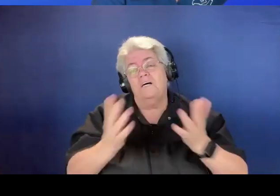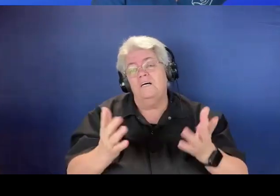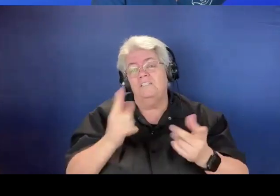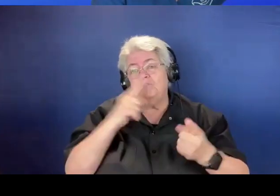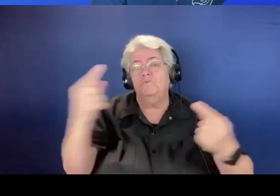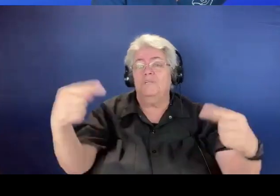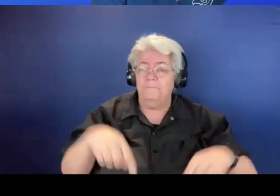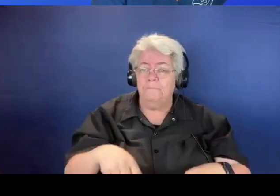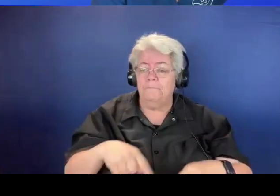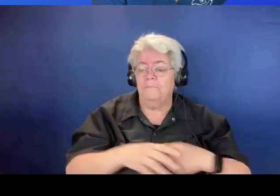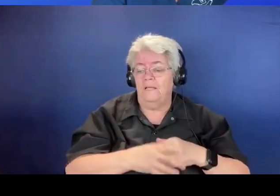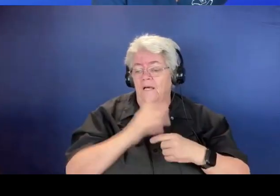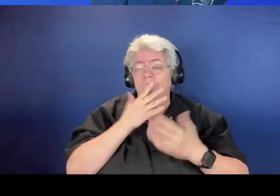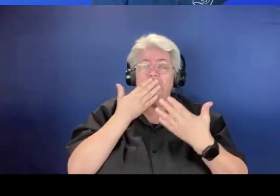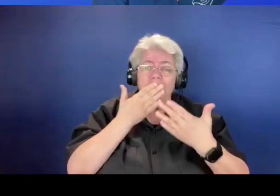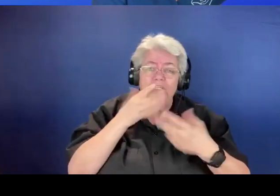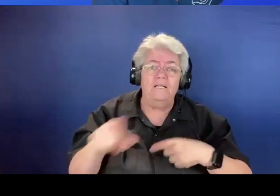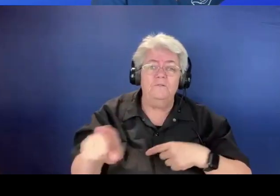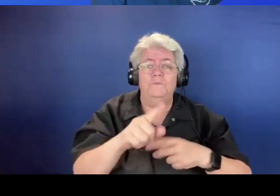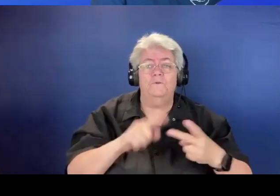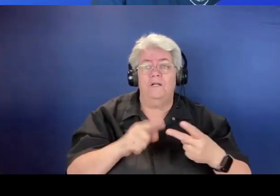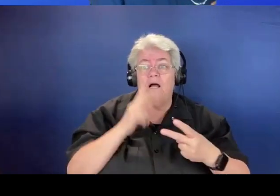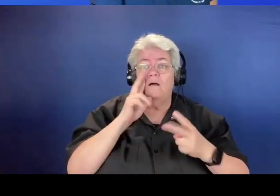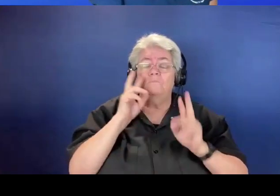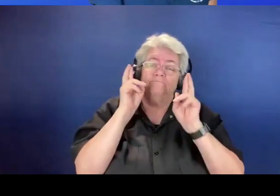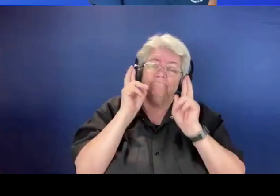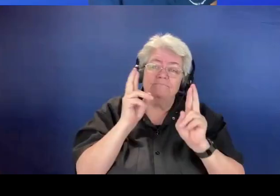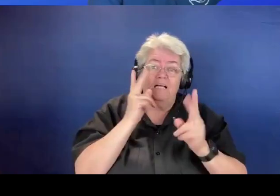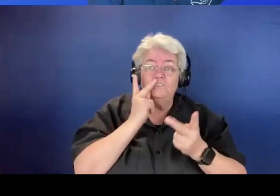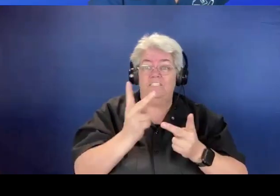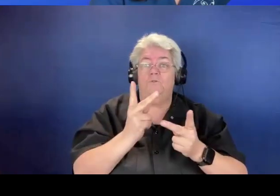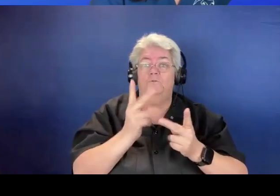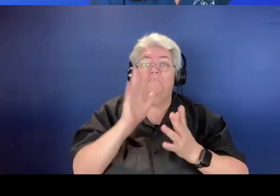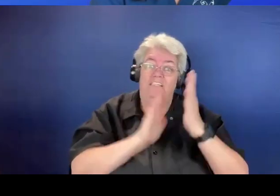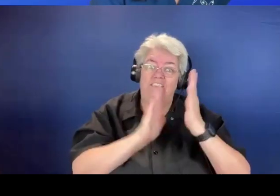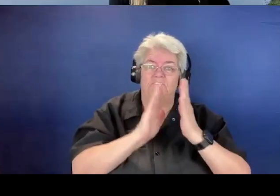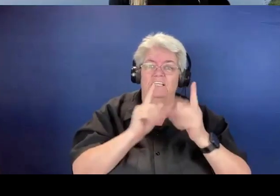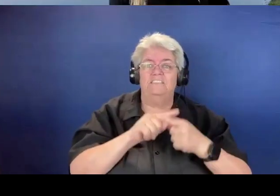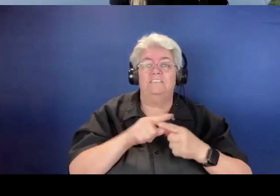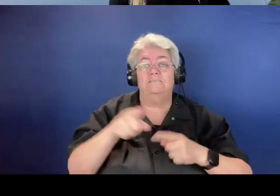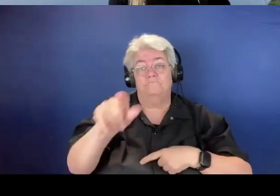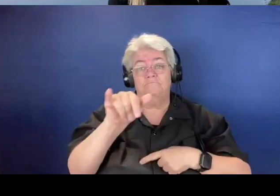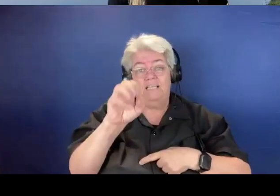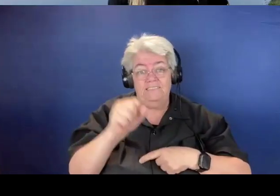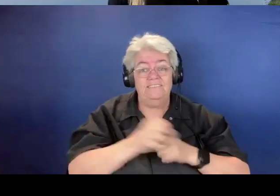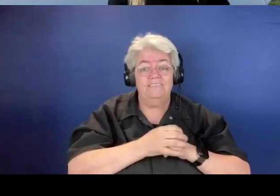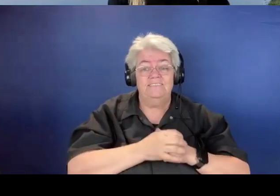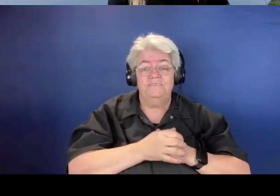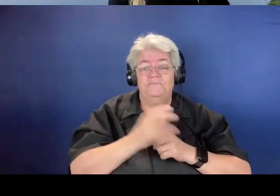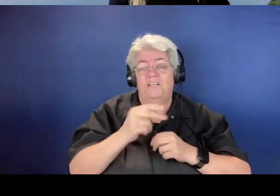We appreciate you, and I hope to see you face to face soon. And so glad to see your faces.